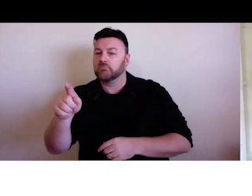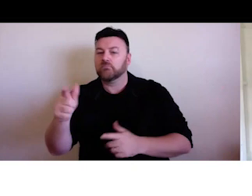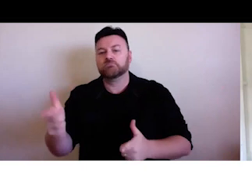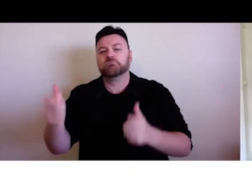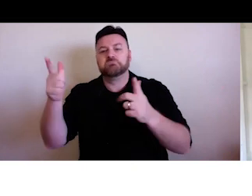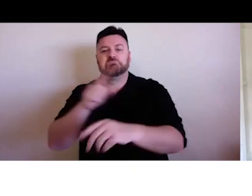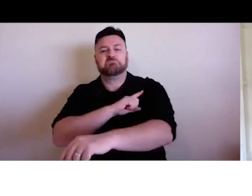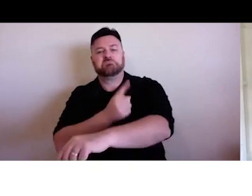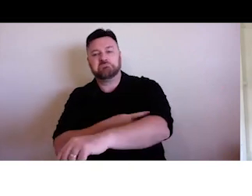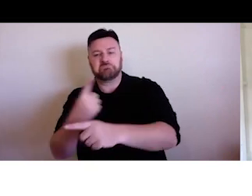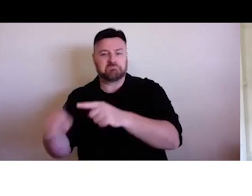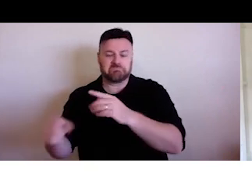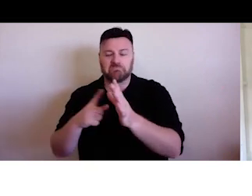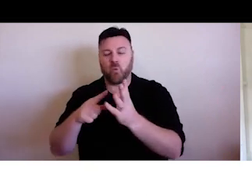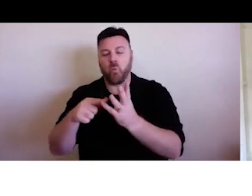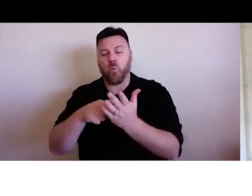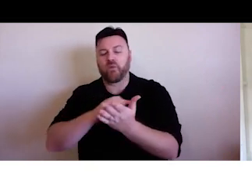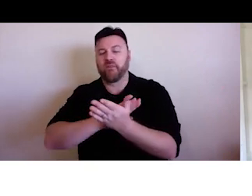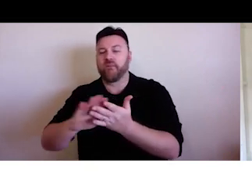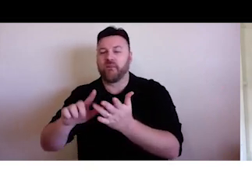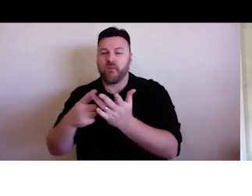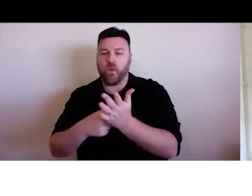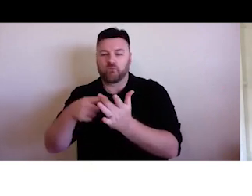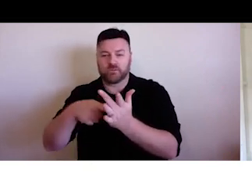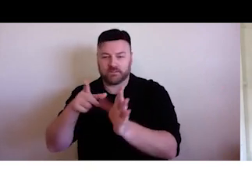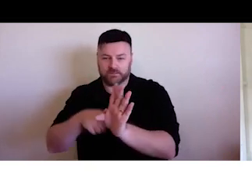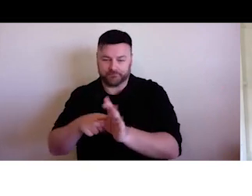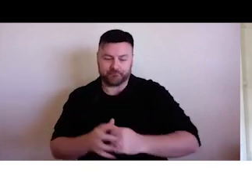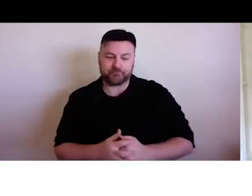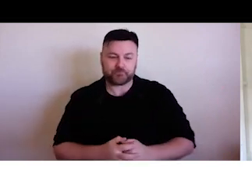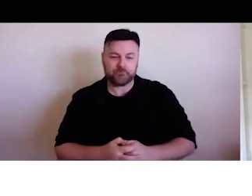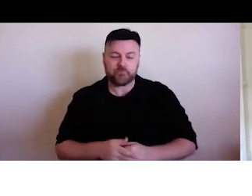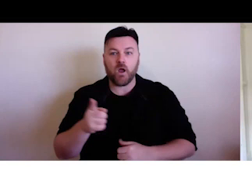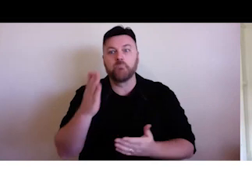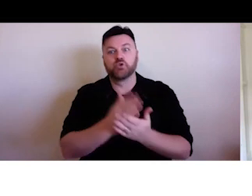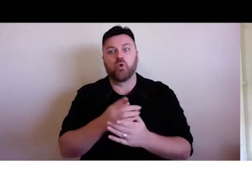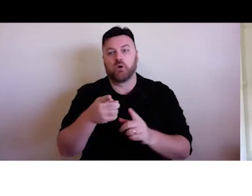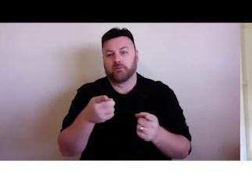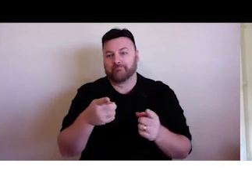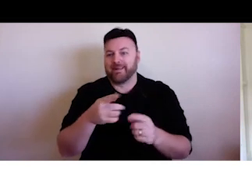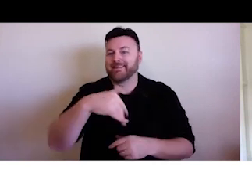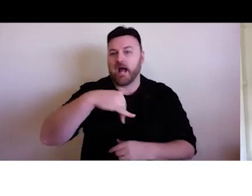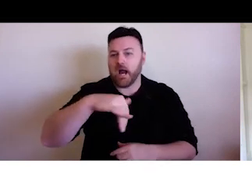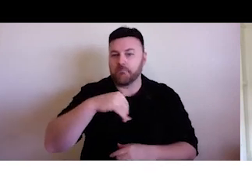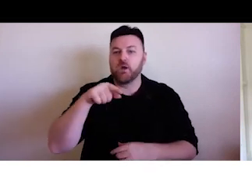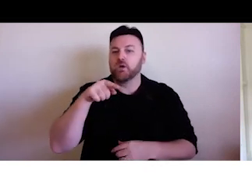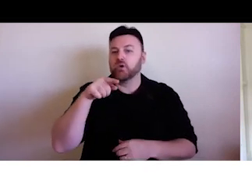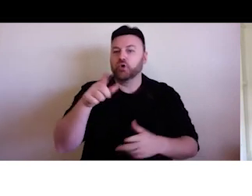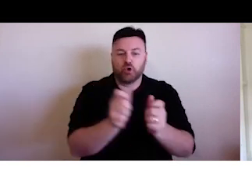probably read a whole lot of news, then if you felt underwhelmed, you ran away and stared at your